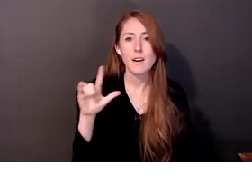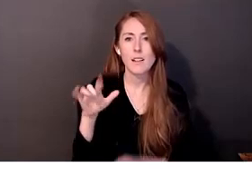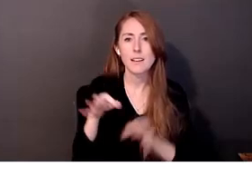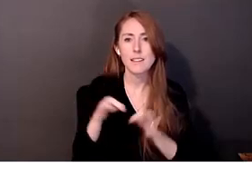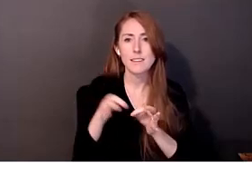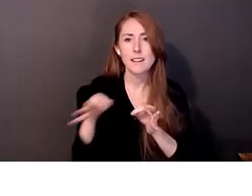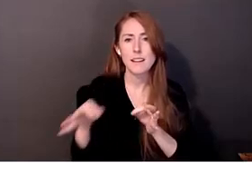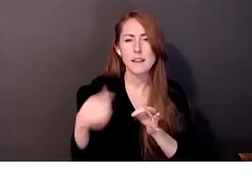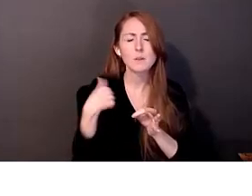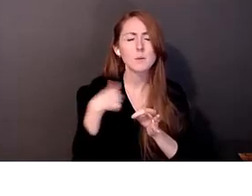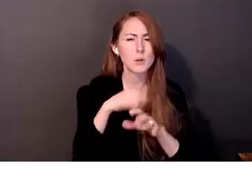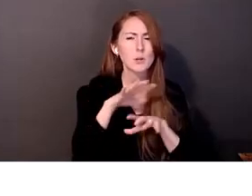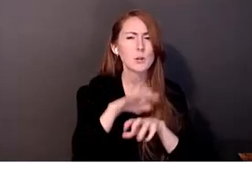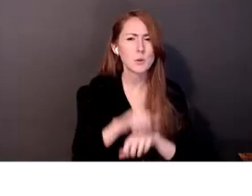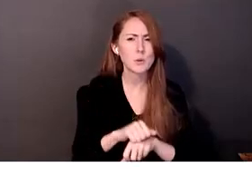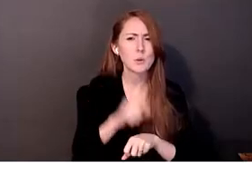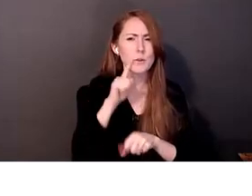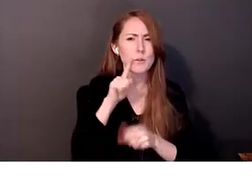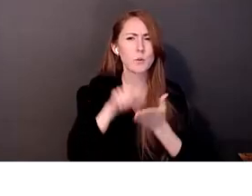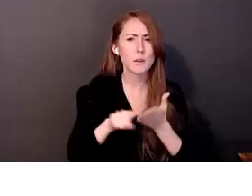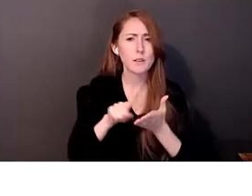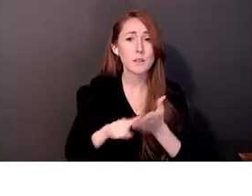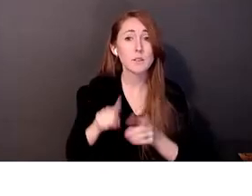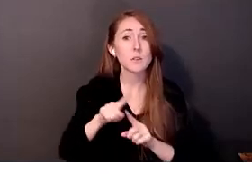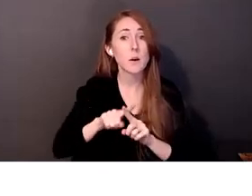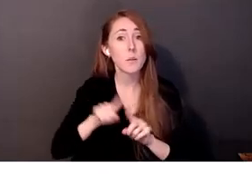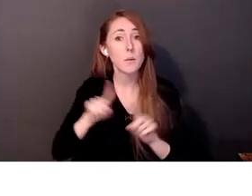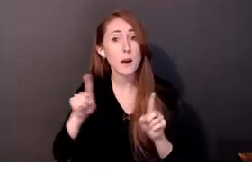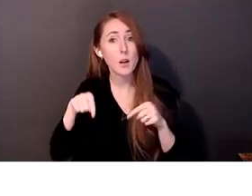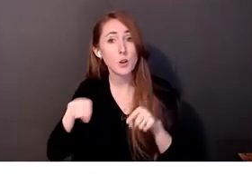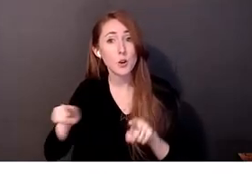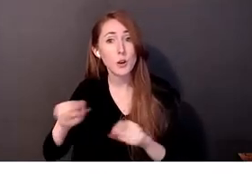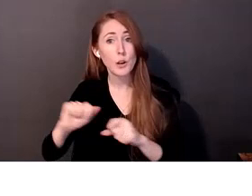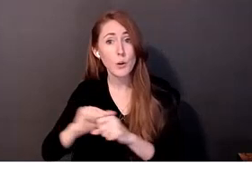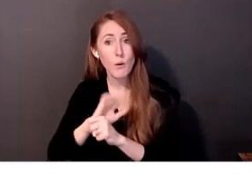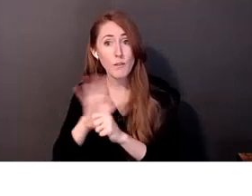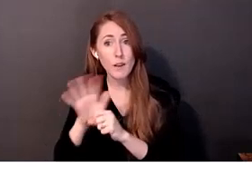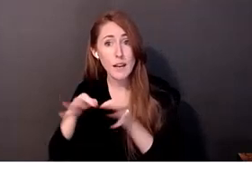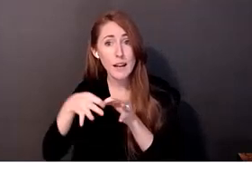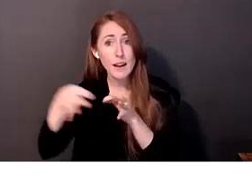But with the pandemic, it was even worse.